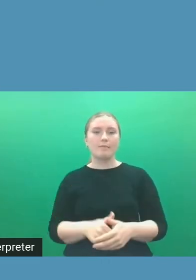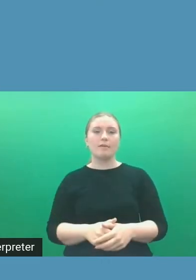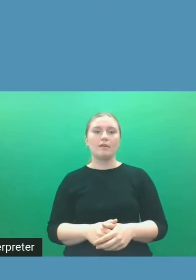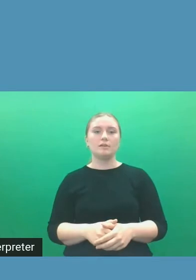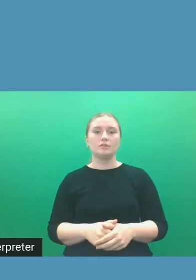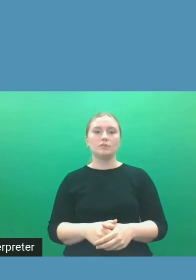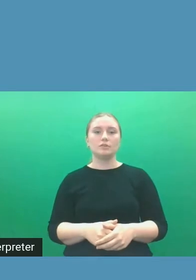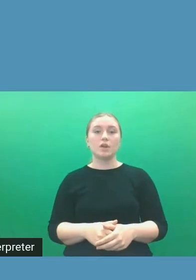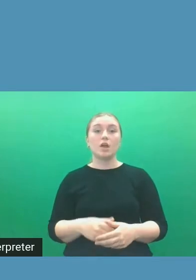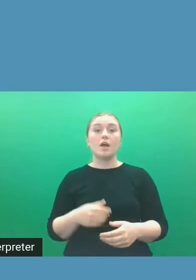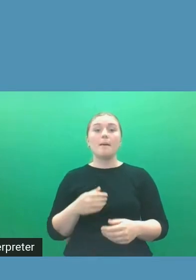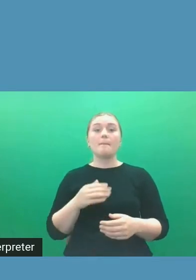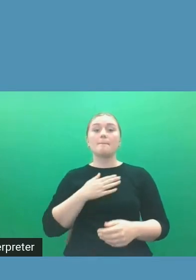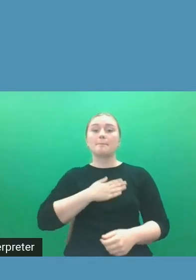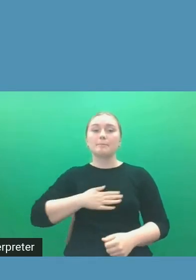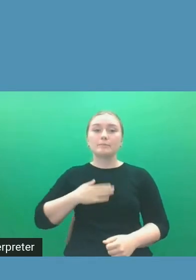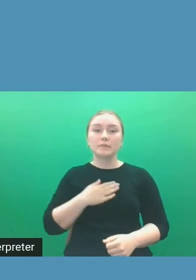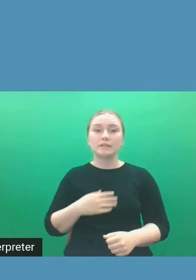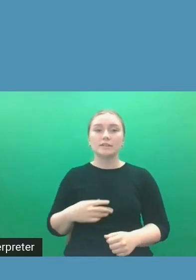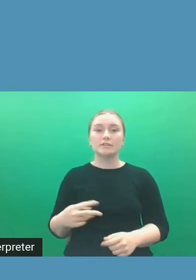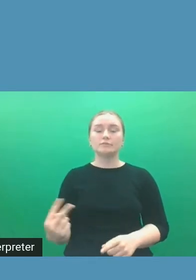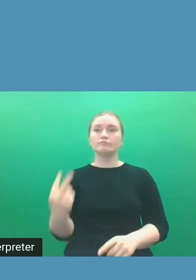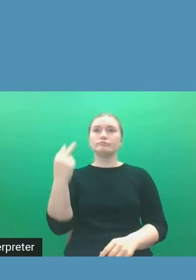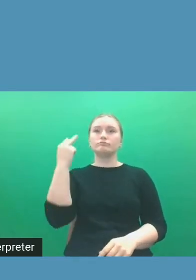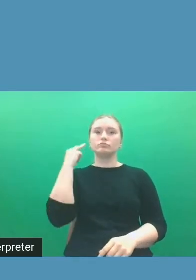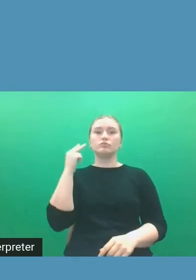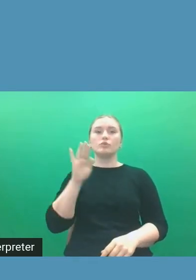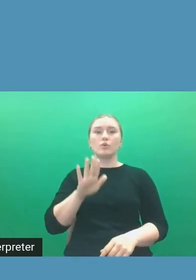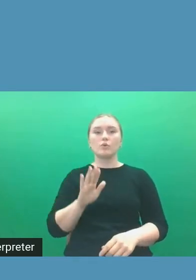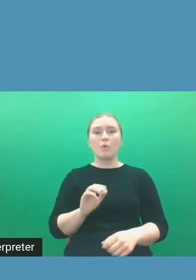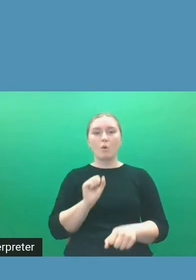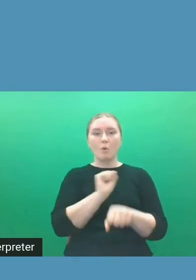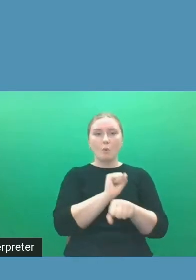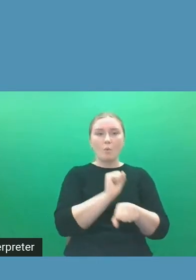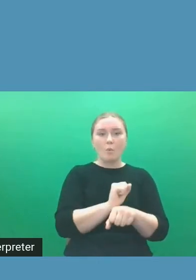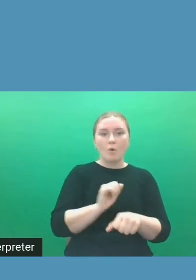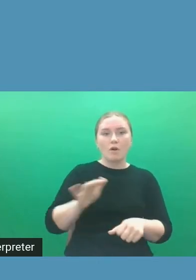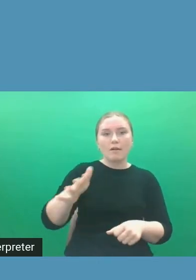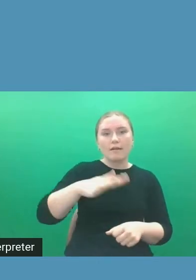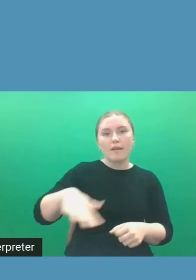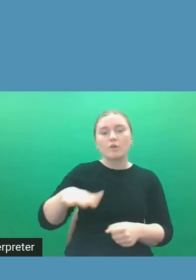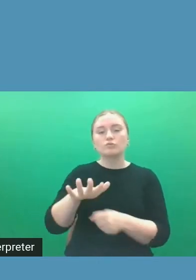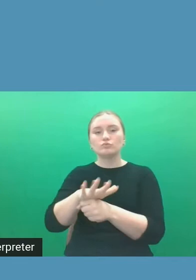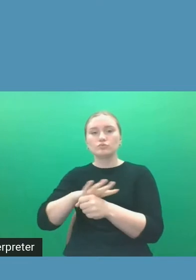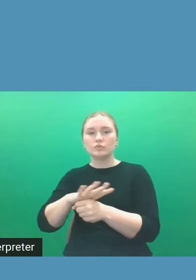you reside and work and to respect the diversity of cultures and experiences that form the richness